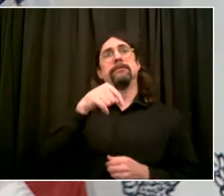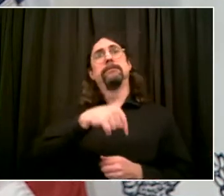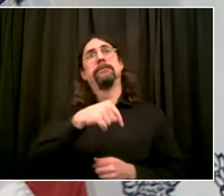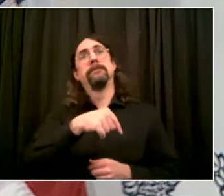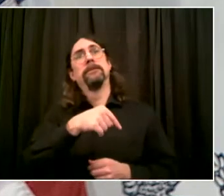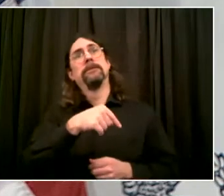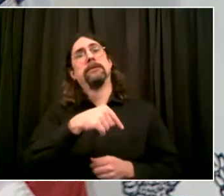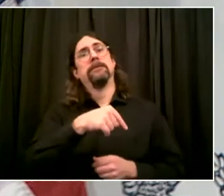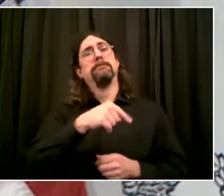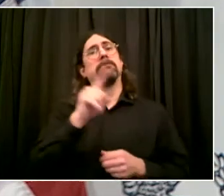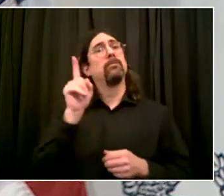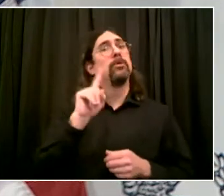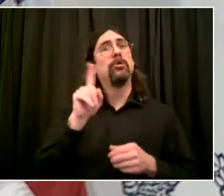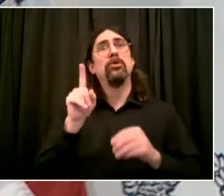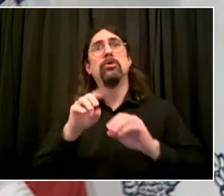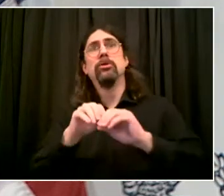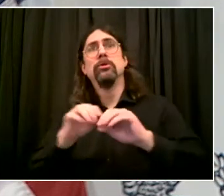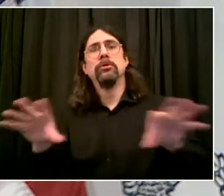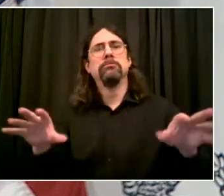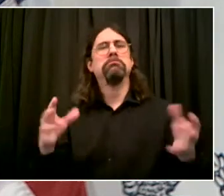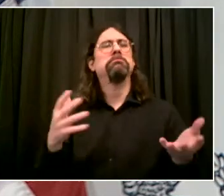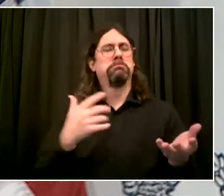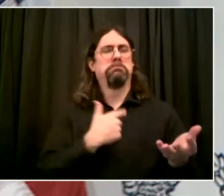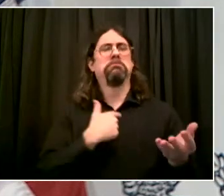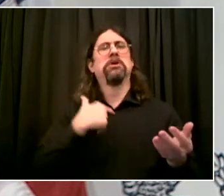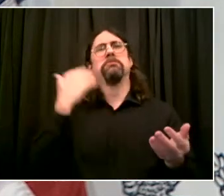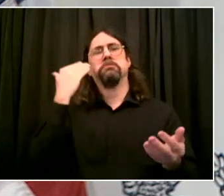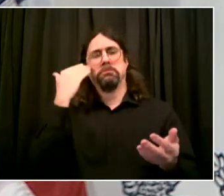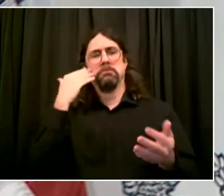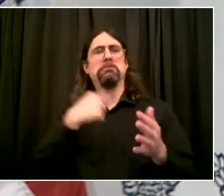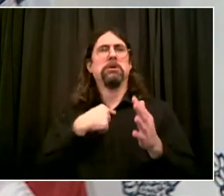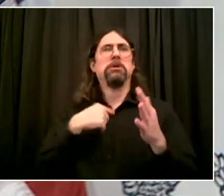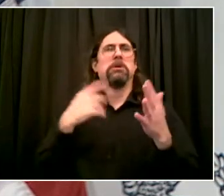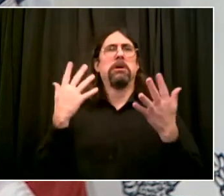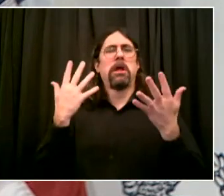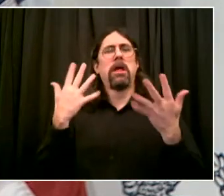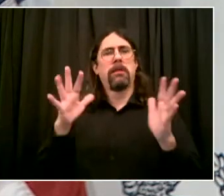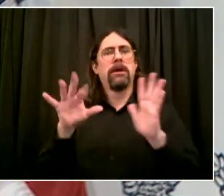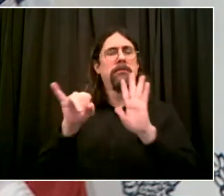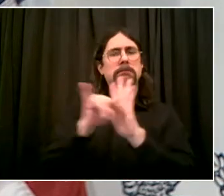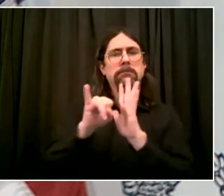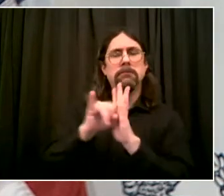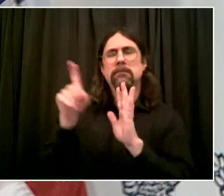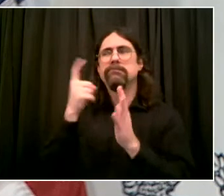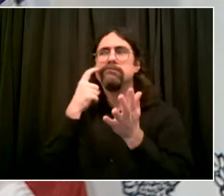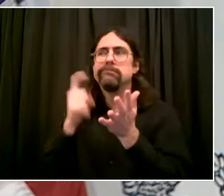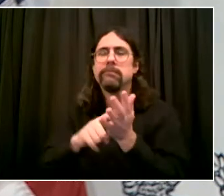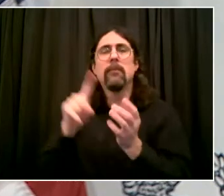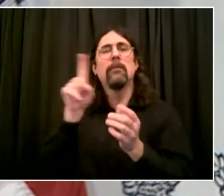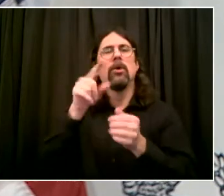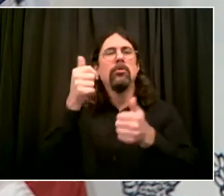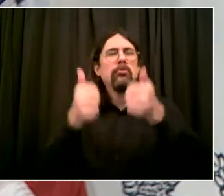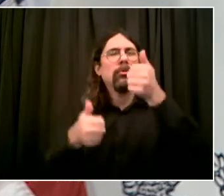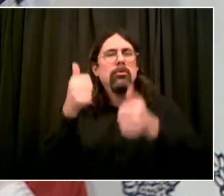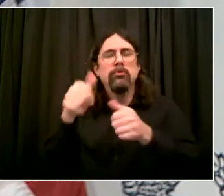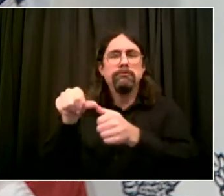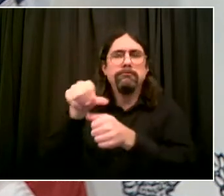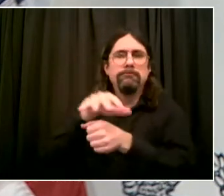YORK FOR YOUR PARTNERSHIP ON MAP. WE'RE GOING TO MAKE SUREEHO TSSE DOSOSS EARE USED IN THE COMMUNITIES HARDDT ESHIT BY THE COCONAROVIRUS. THIS IS THE CRUCIAL ISSUE TO